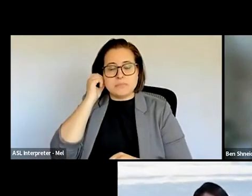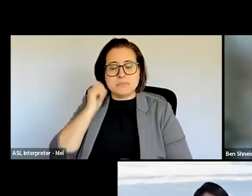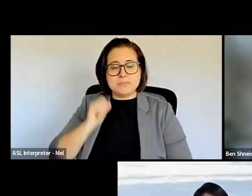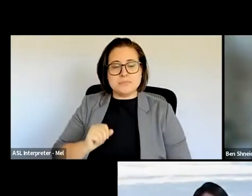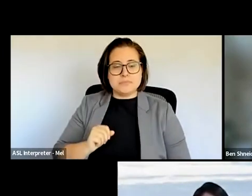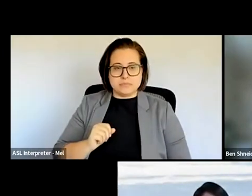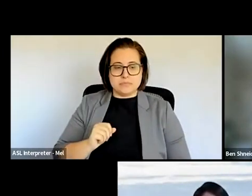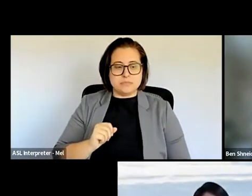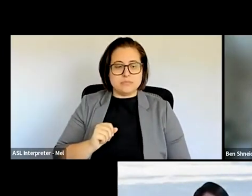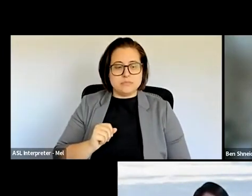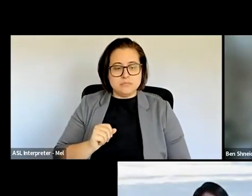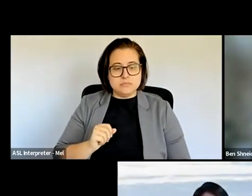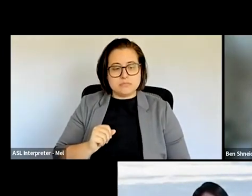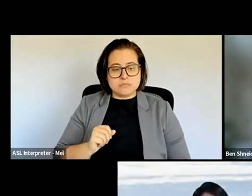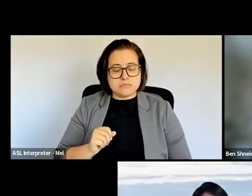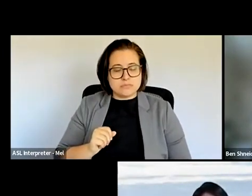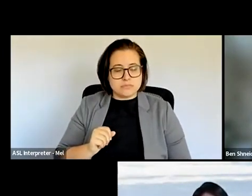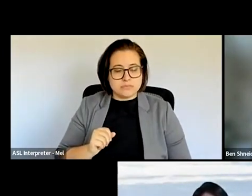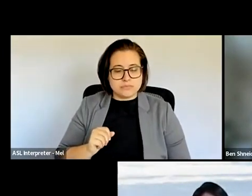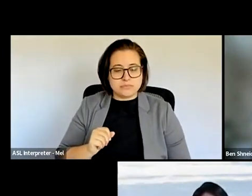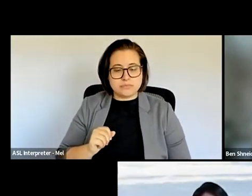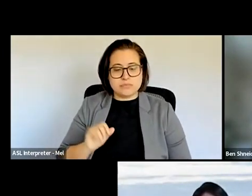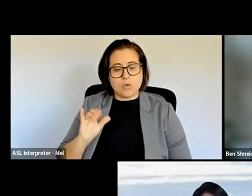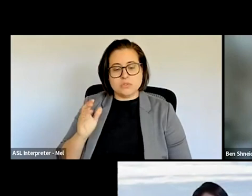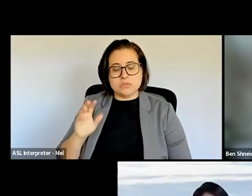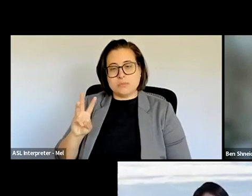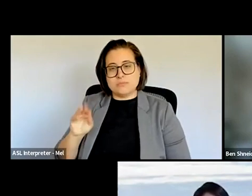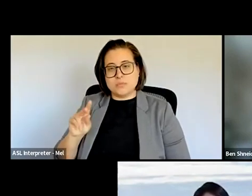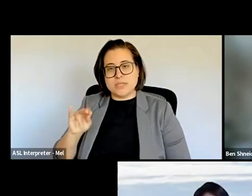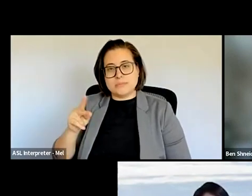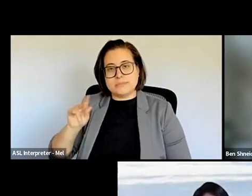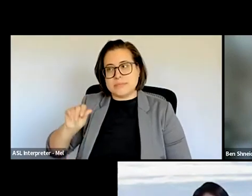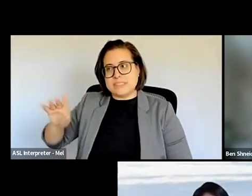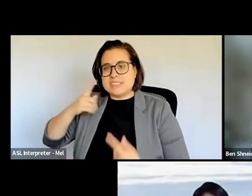a couple important things that we could learn from Wikipedia's success and what helped make